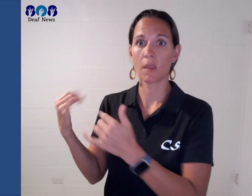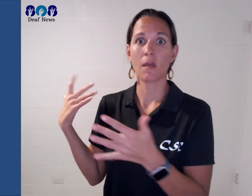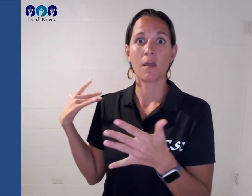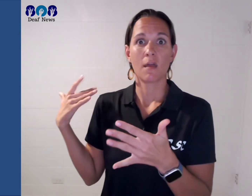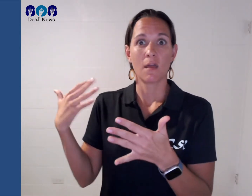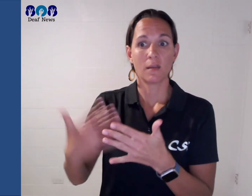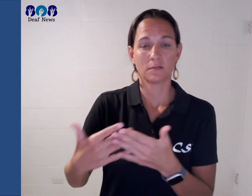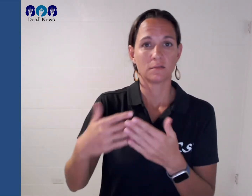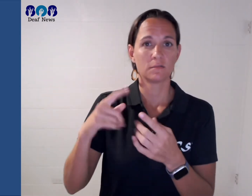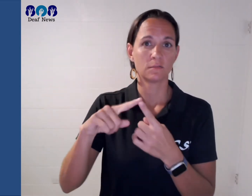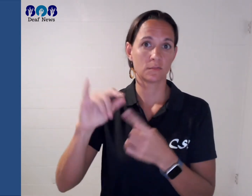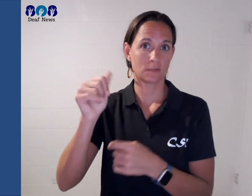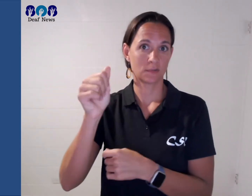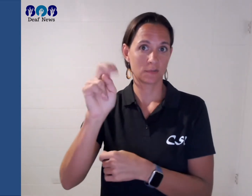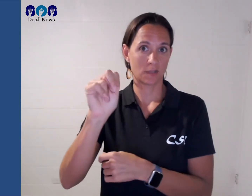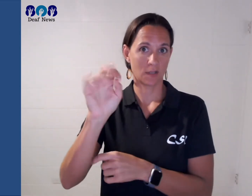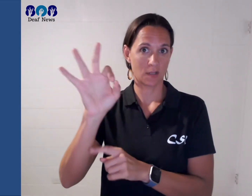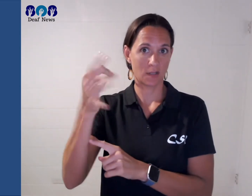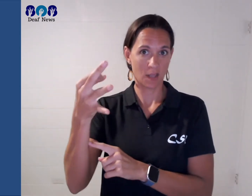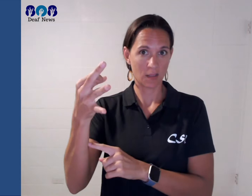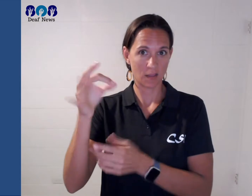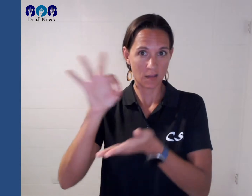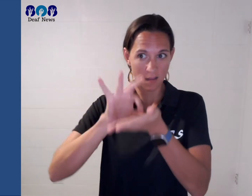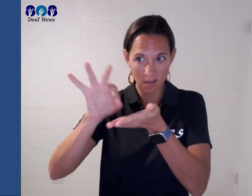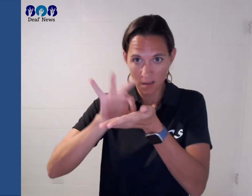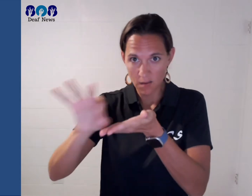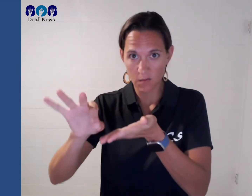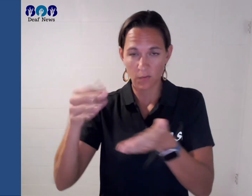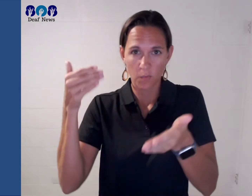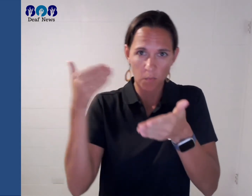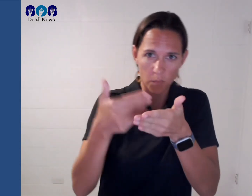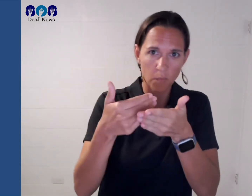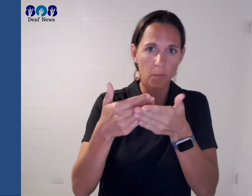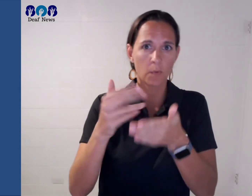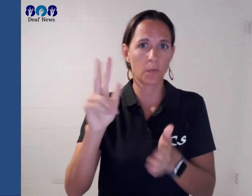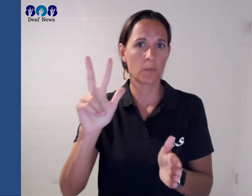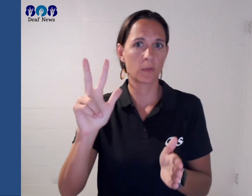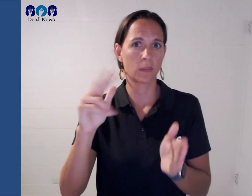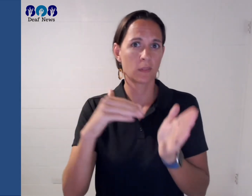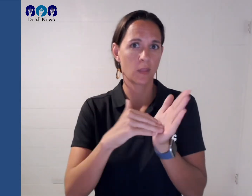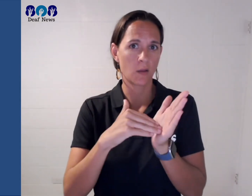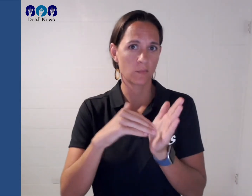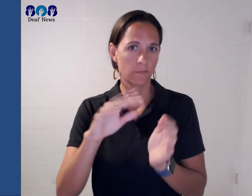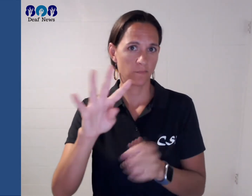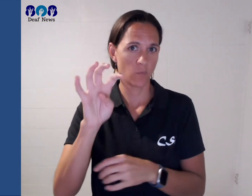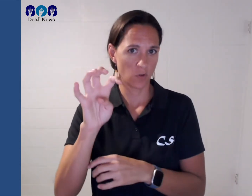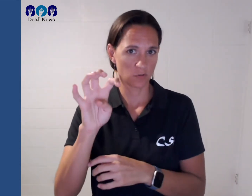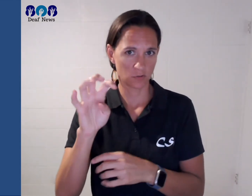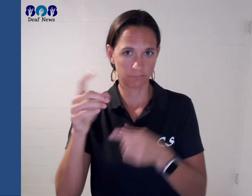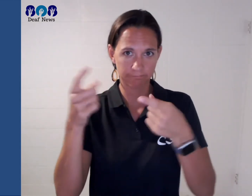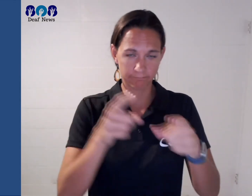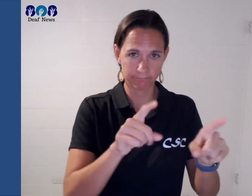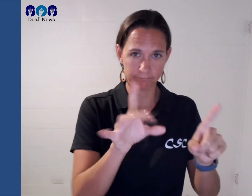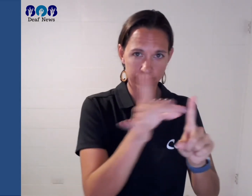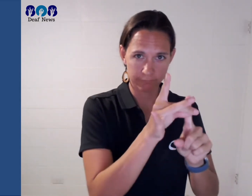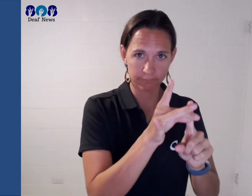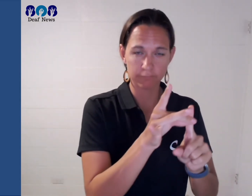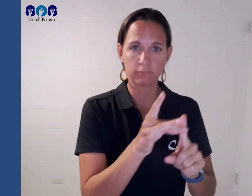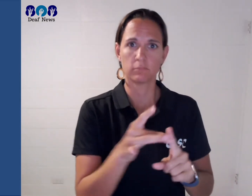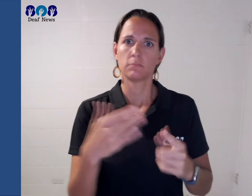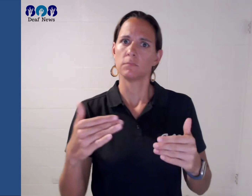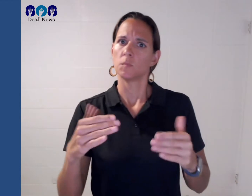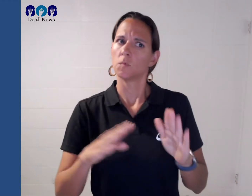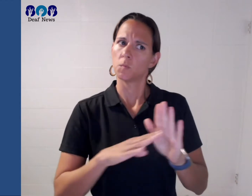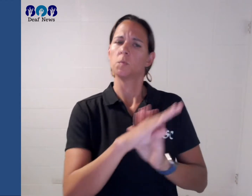266 cases. From November until now, January 9th, the number infected is closer to 3,400.